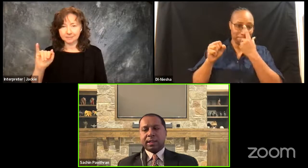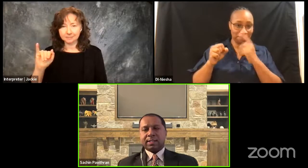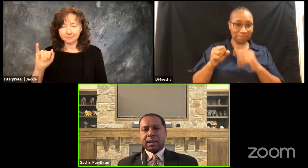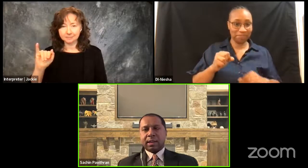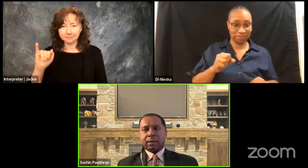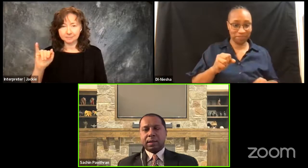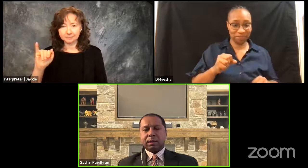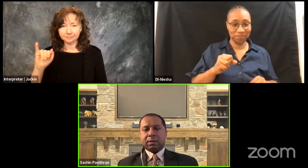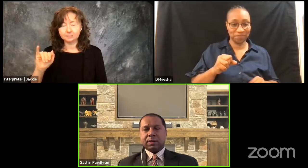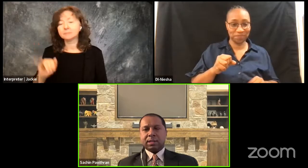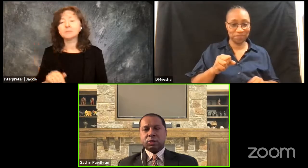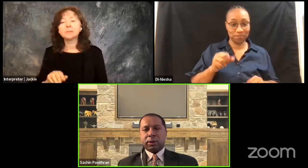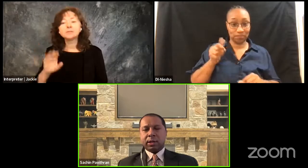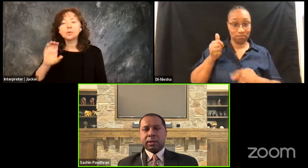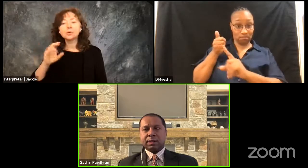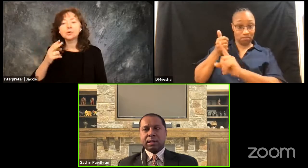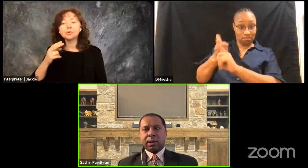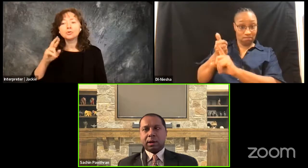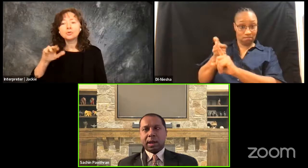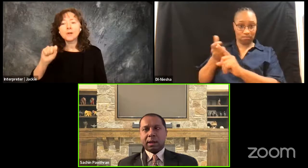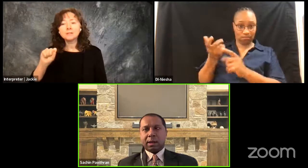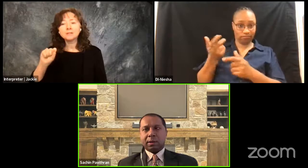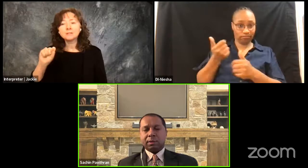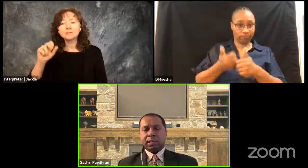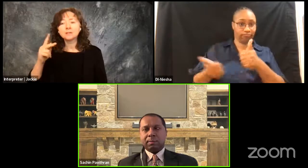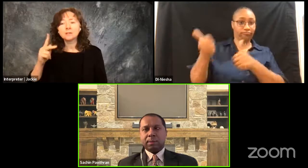We are excited that Chris has joined us on our team.